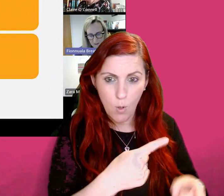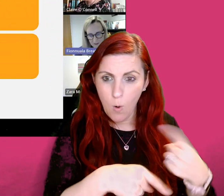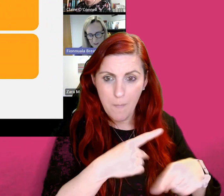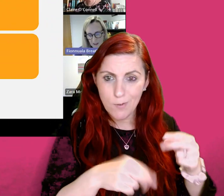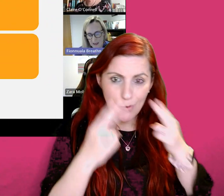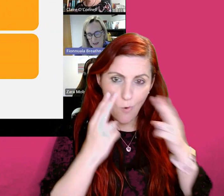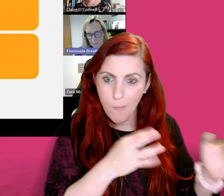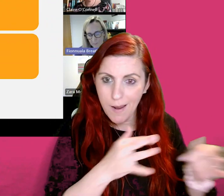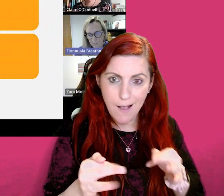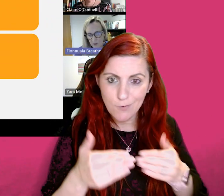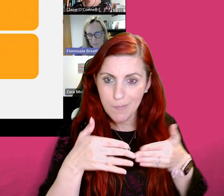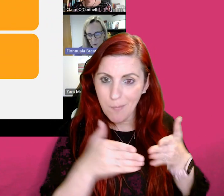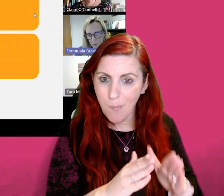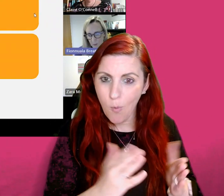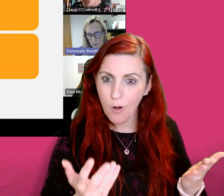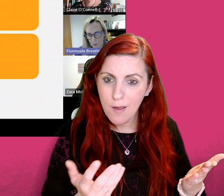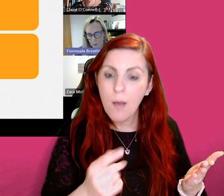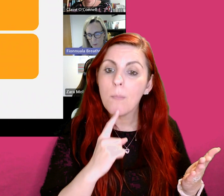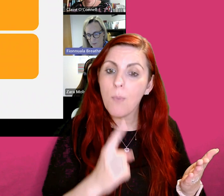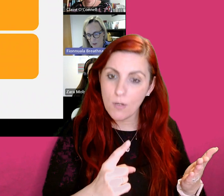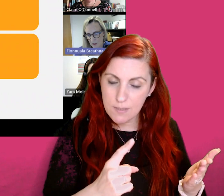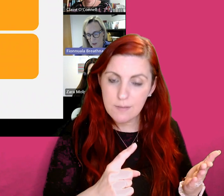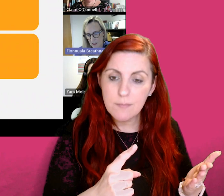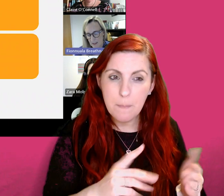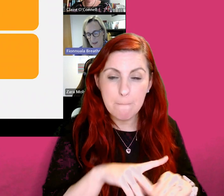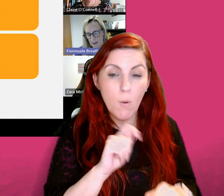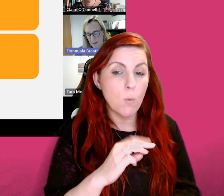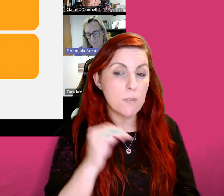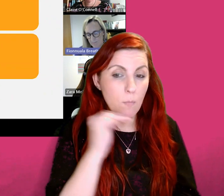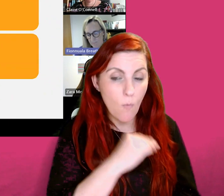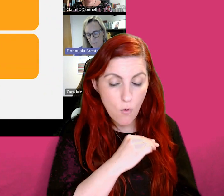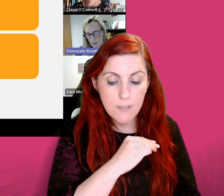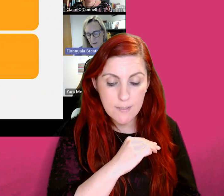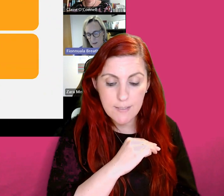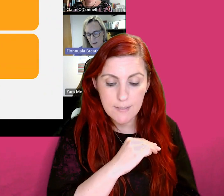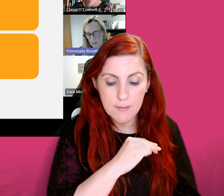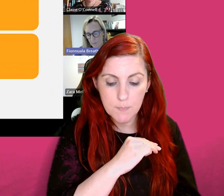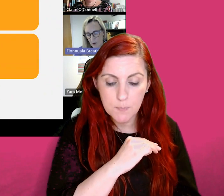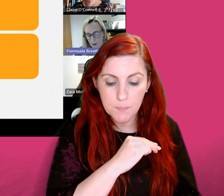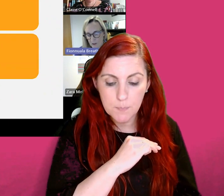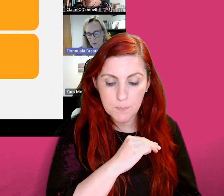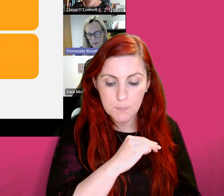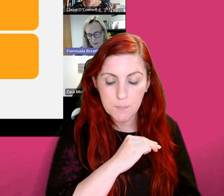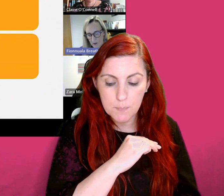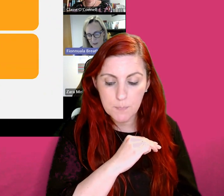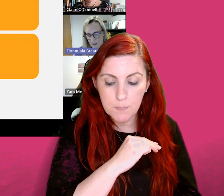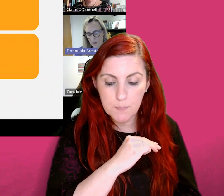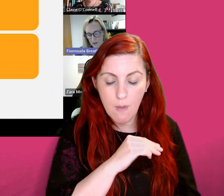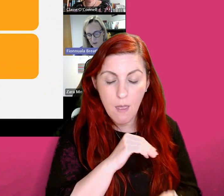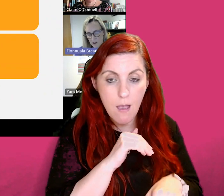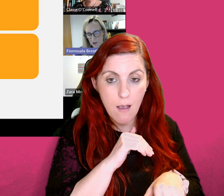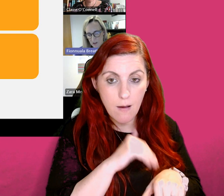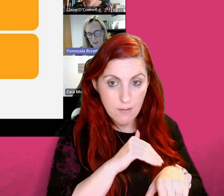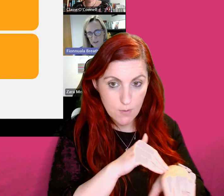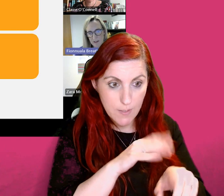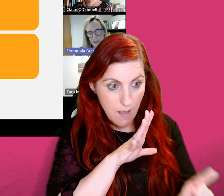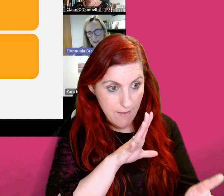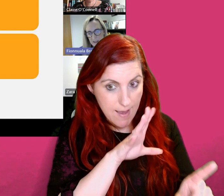pregancy um but probably the most significant um um consequence of identifying gestational diabetes